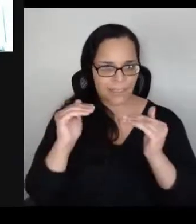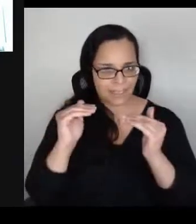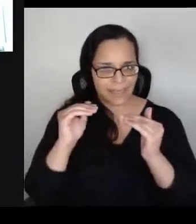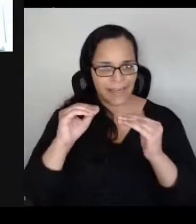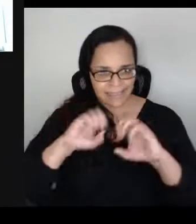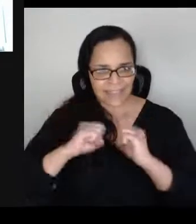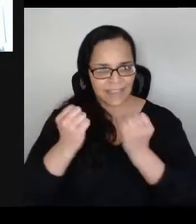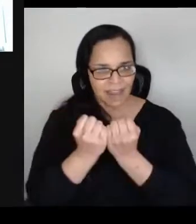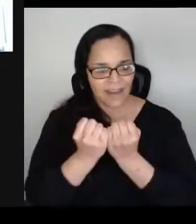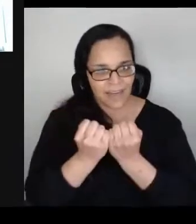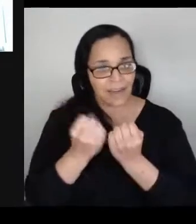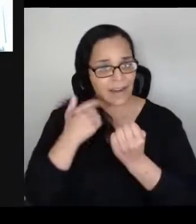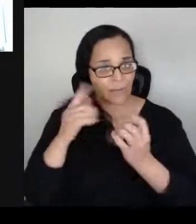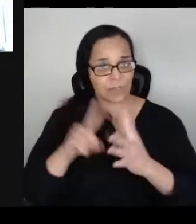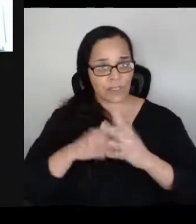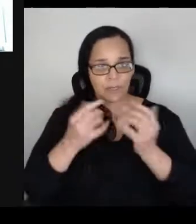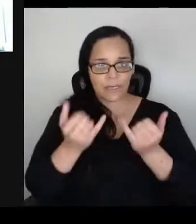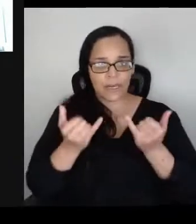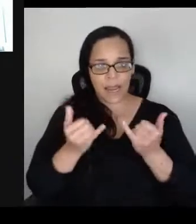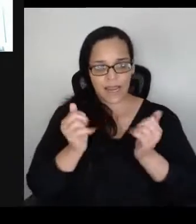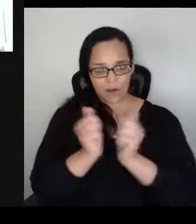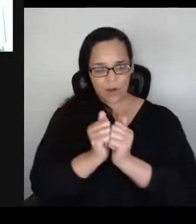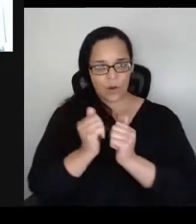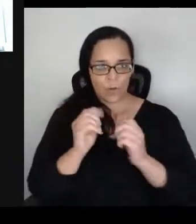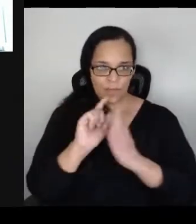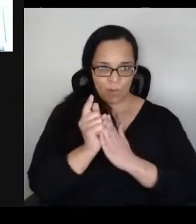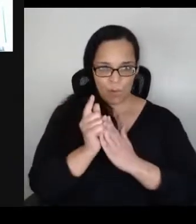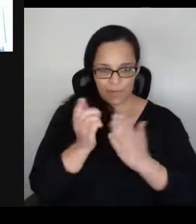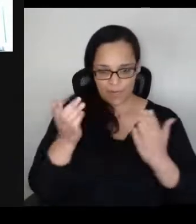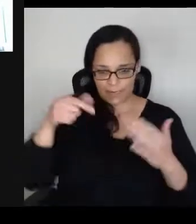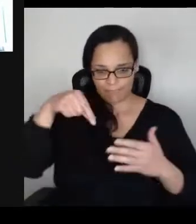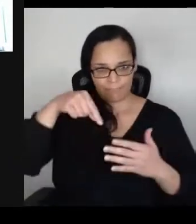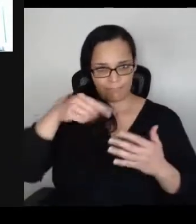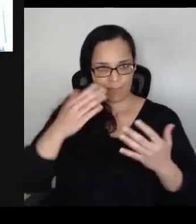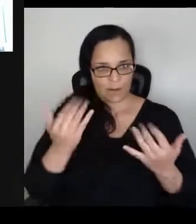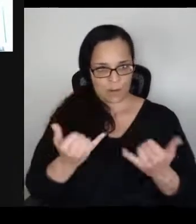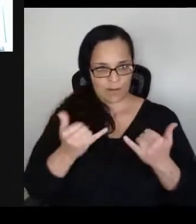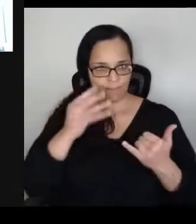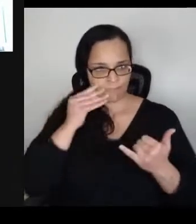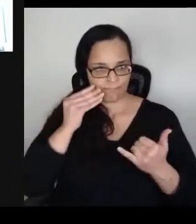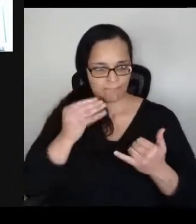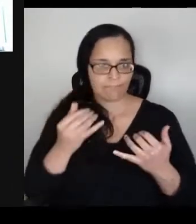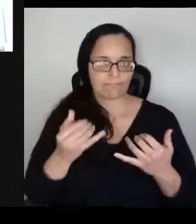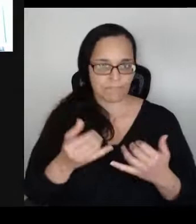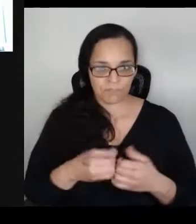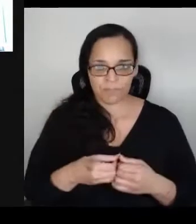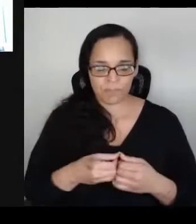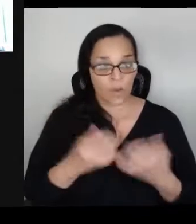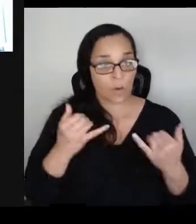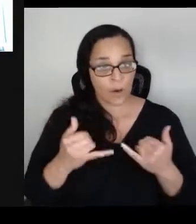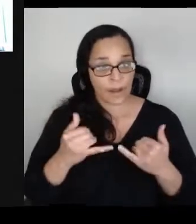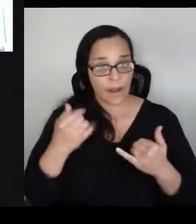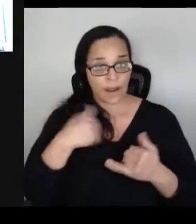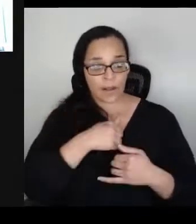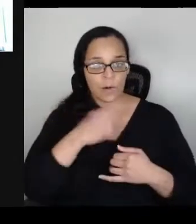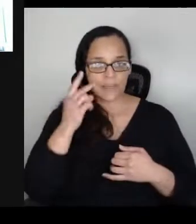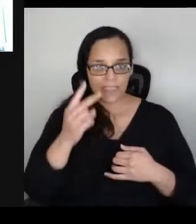with the moment that we are in. Currently, we are seeing in the news, and seeing in our communities,